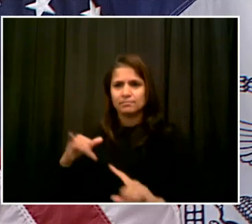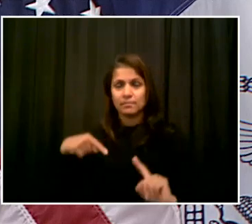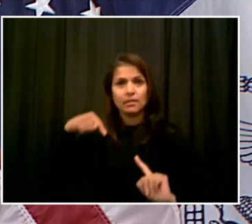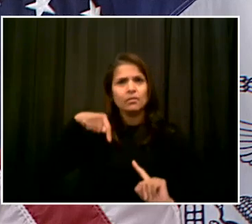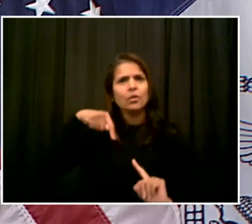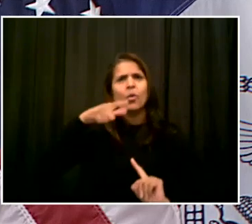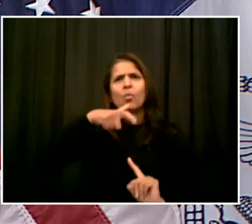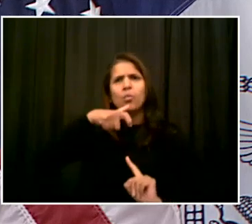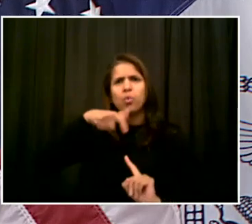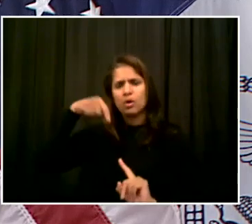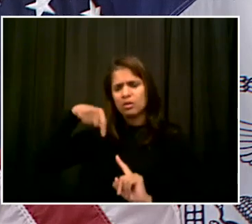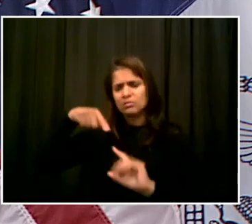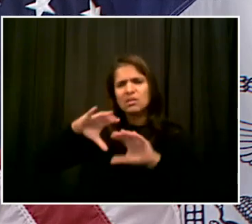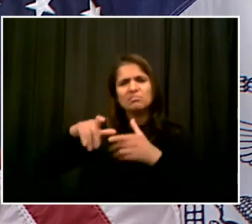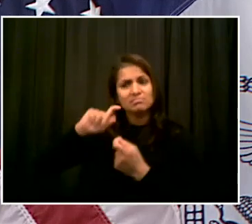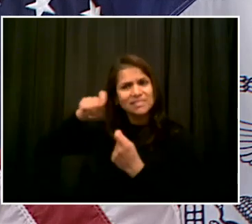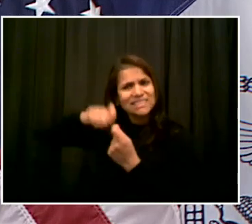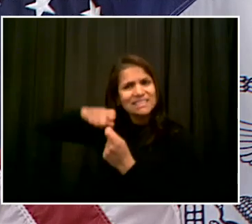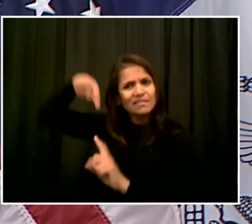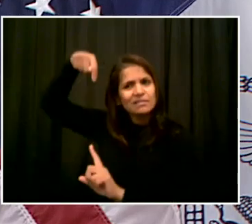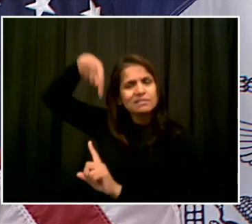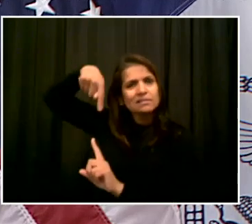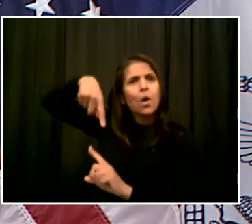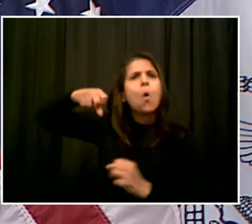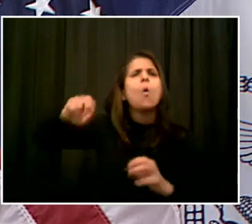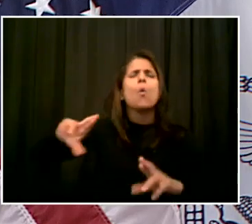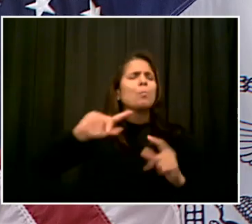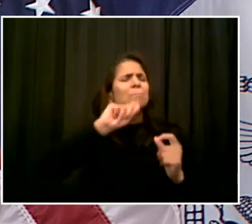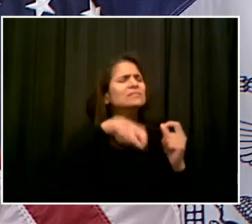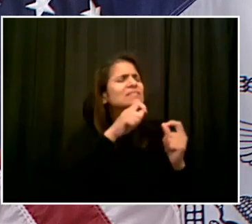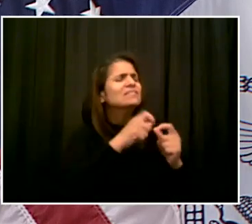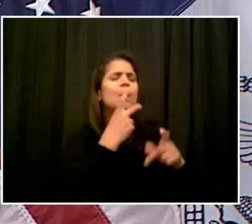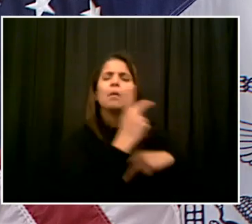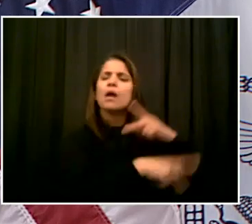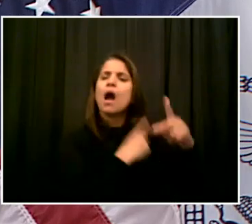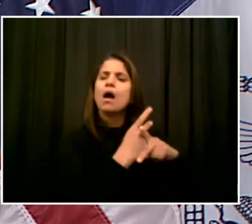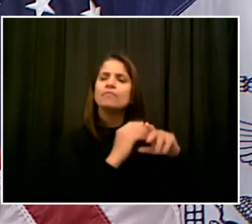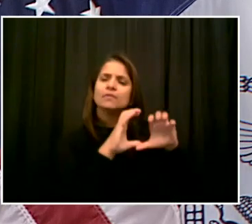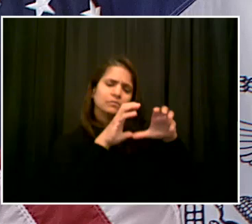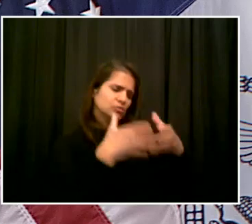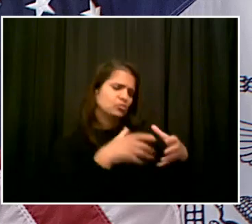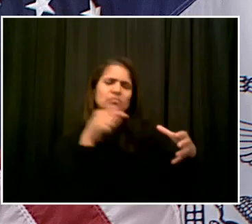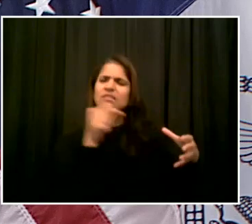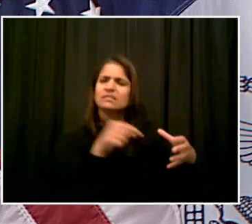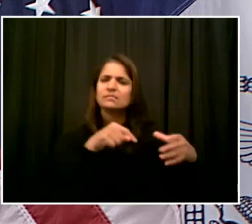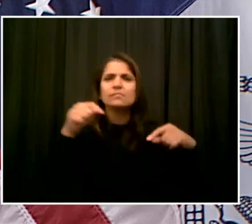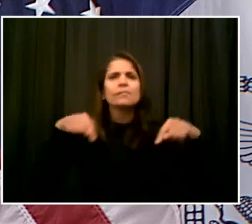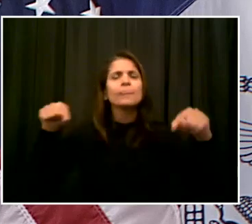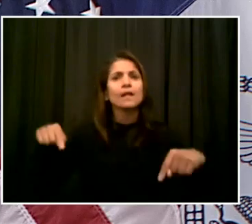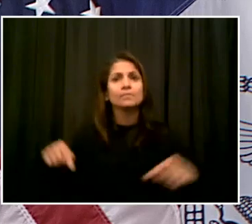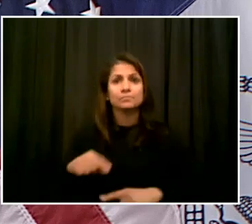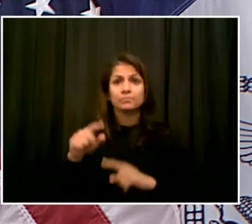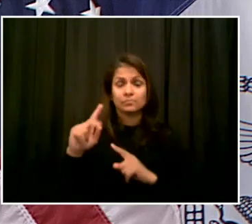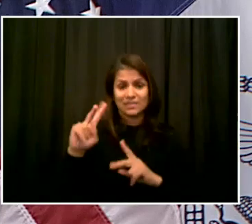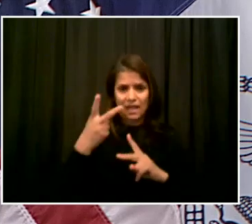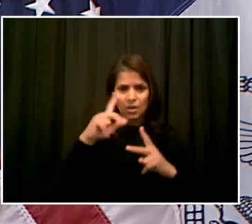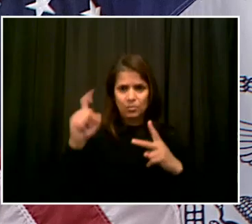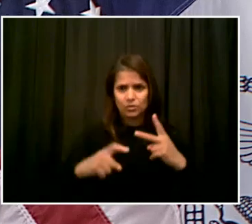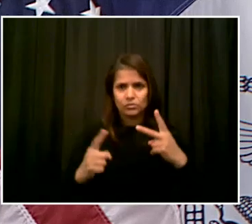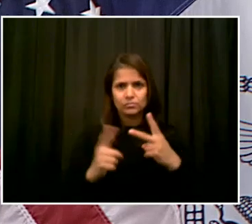THE SECOND QUESTION, THANK YOU, RICH.